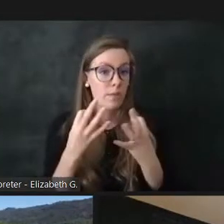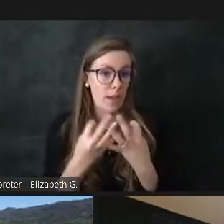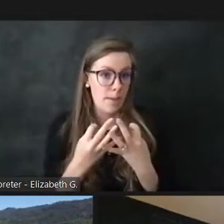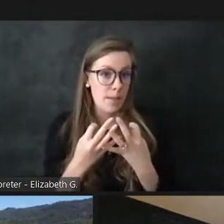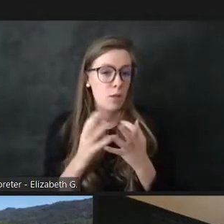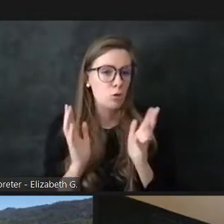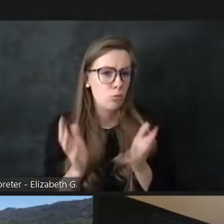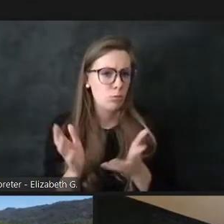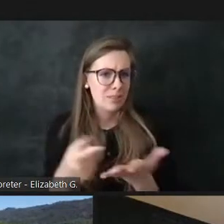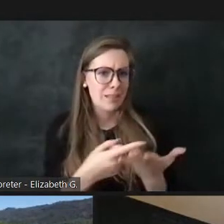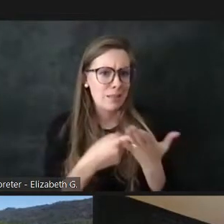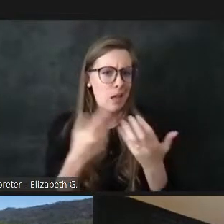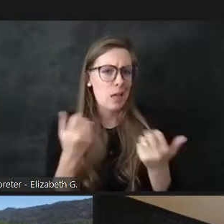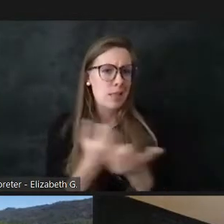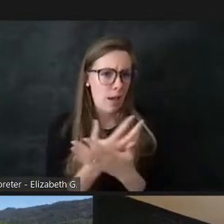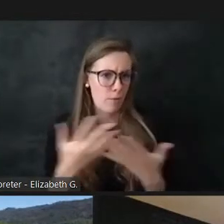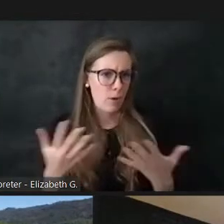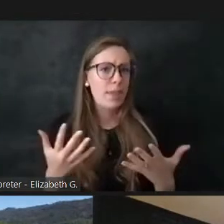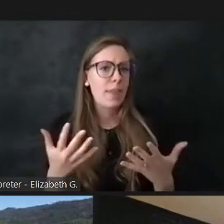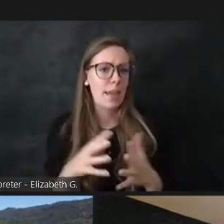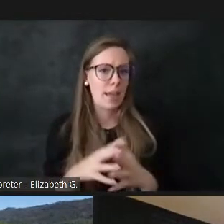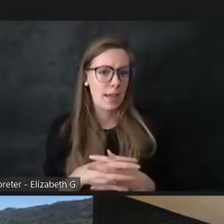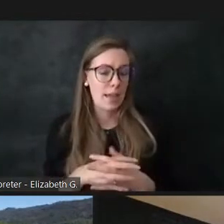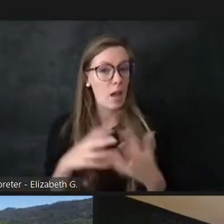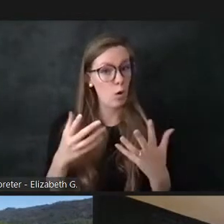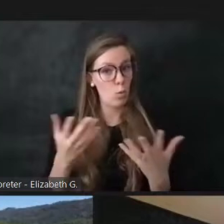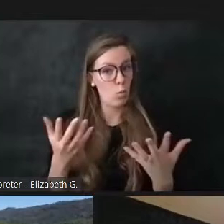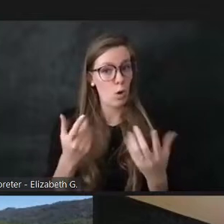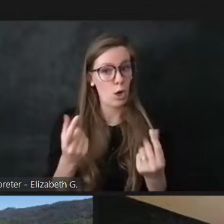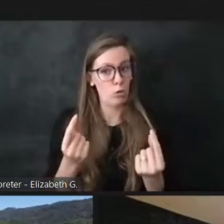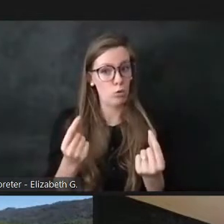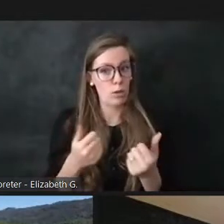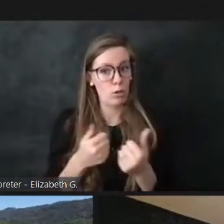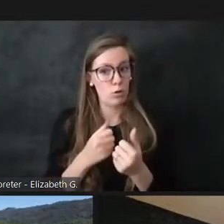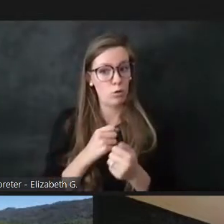and talk about the steps that you're thinking to protect yourself and even